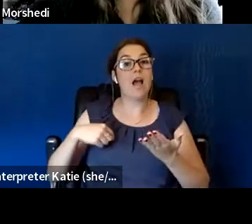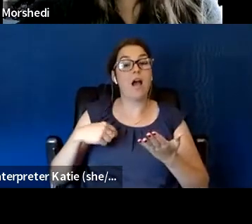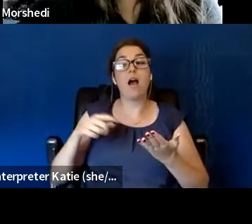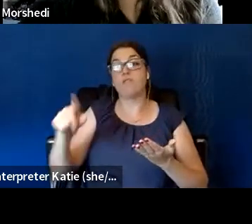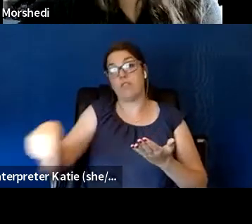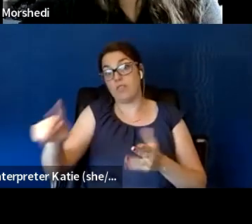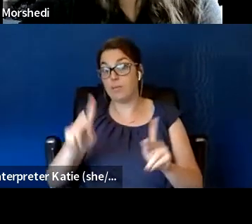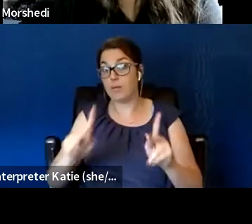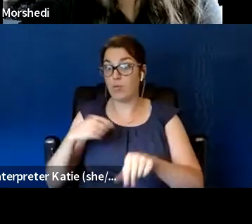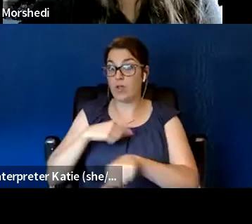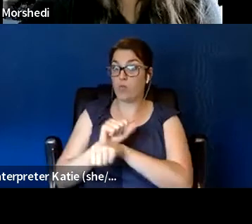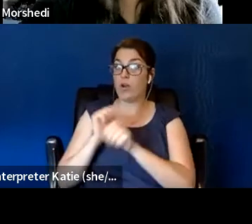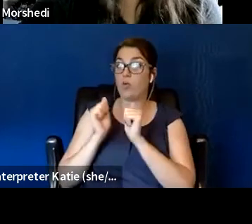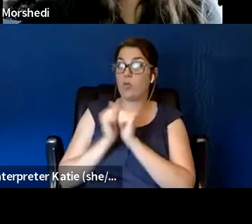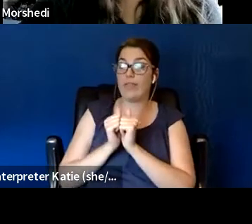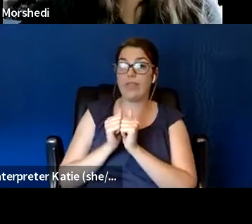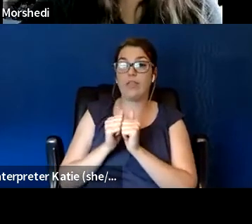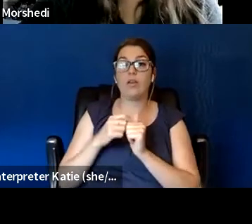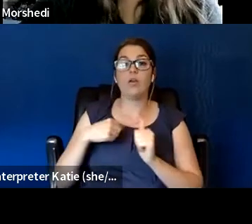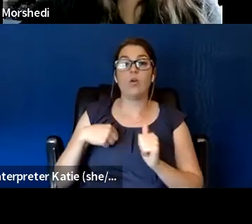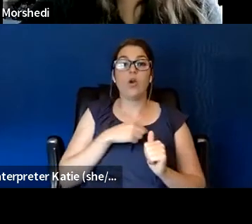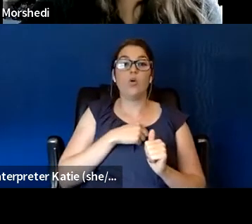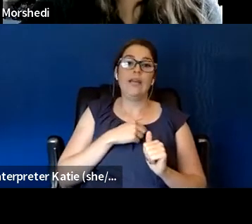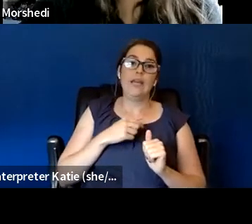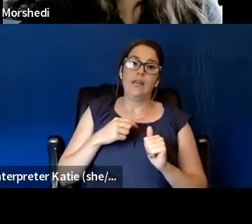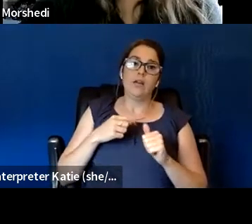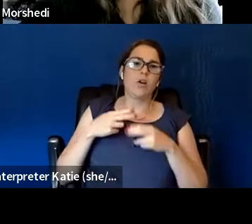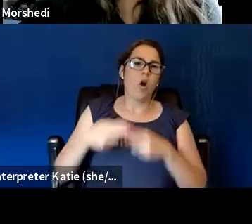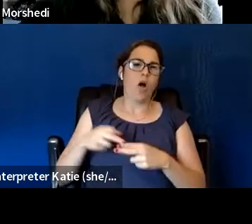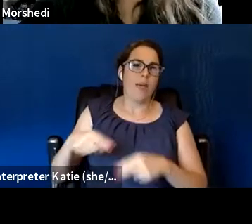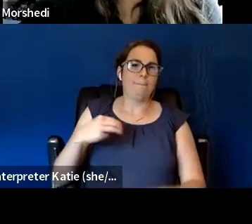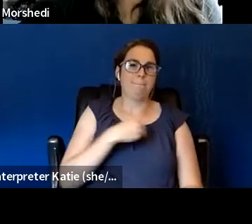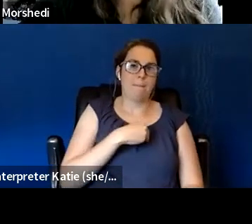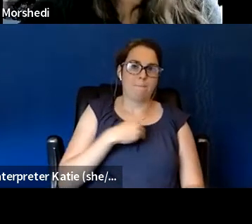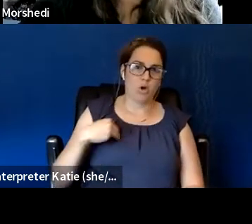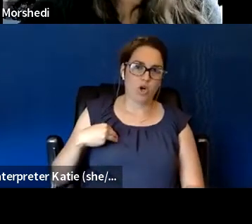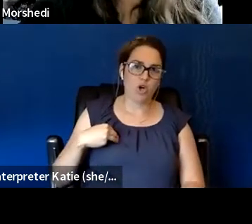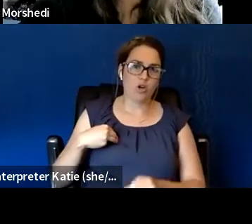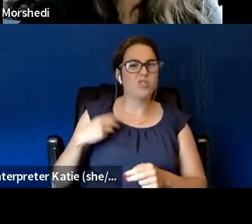I wanted to give that context, but we're member-centered. We start where they are,